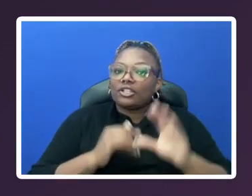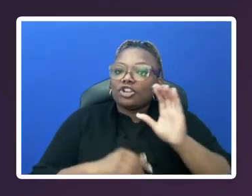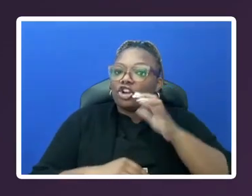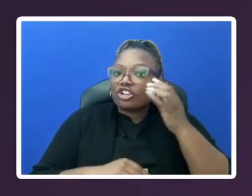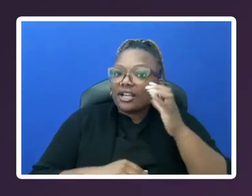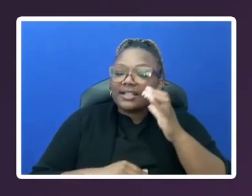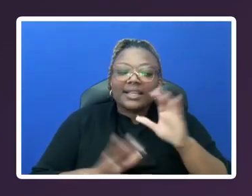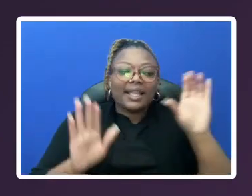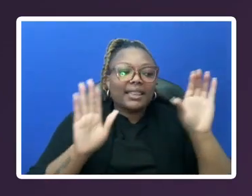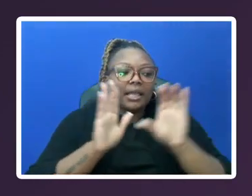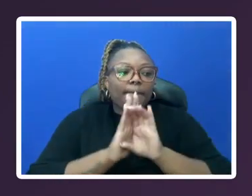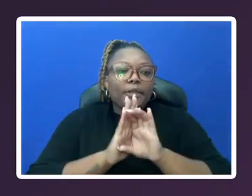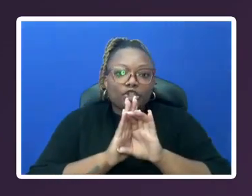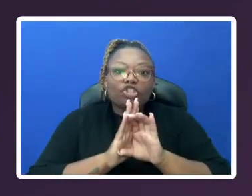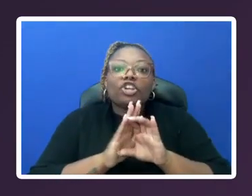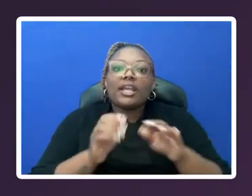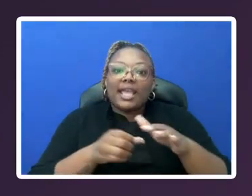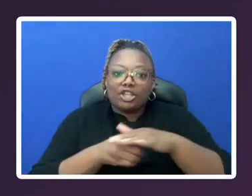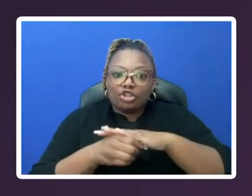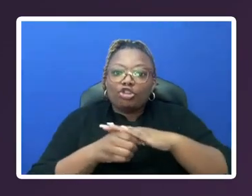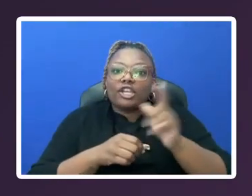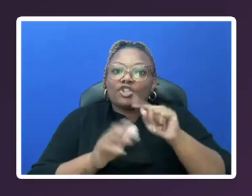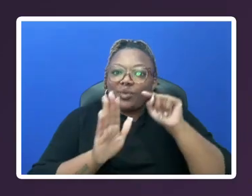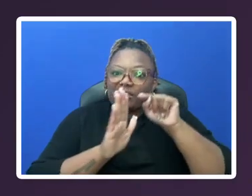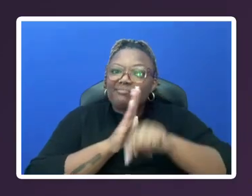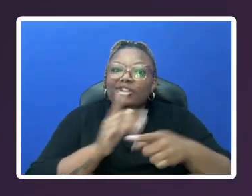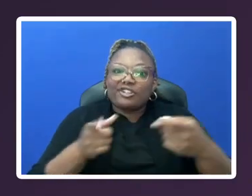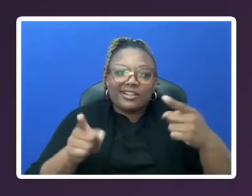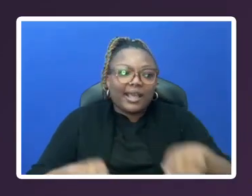of the actual murder. Eden Cho: